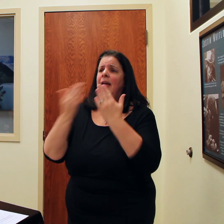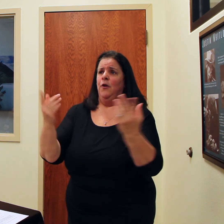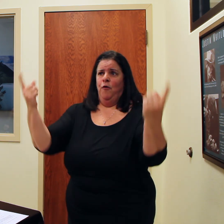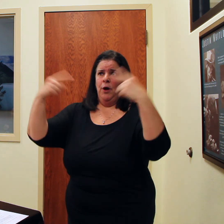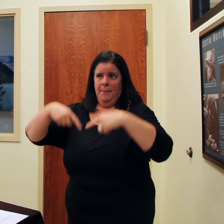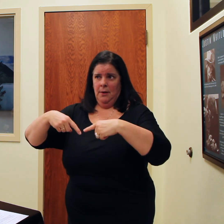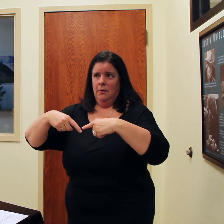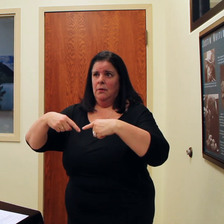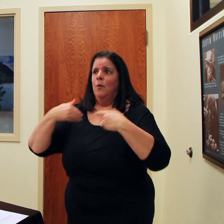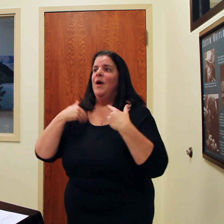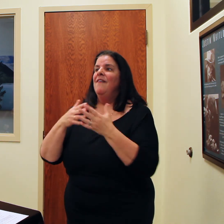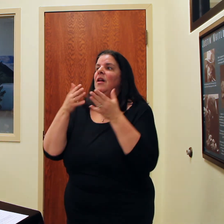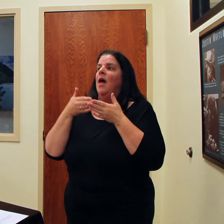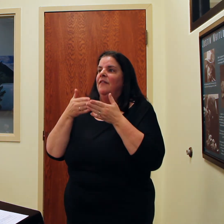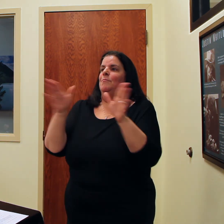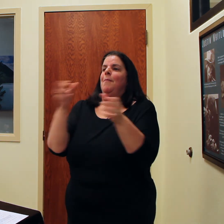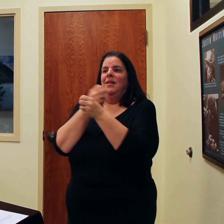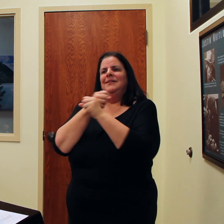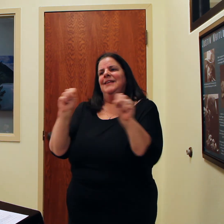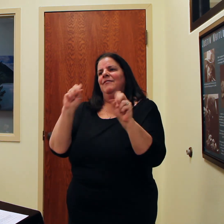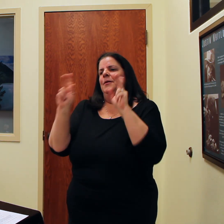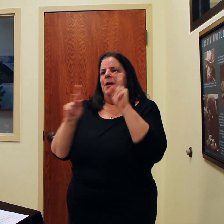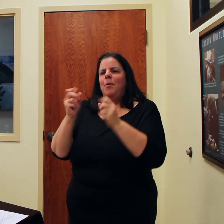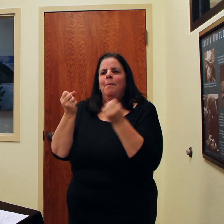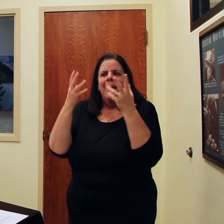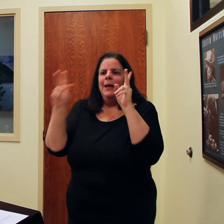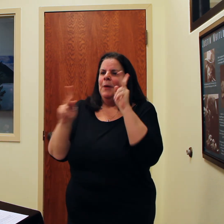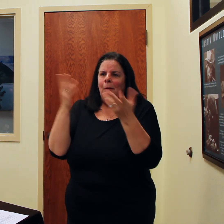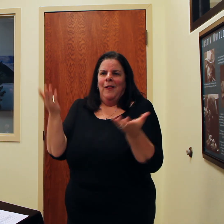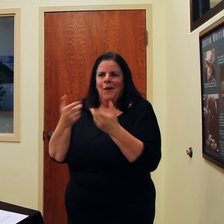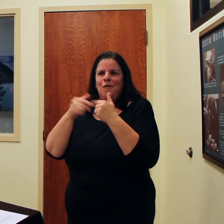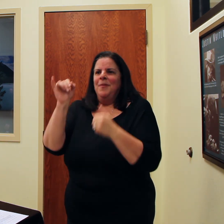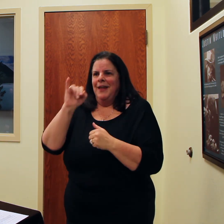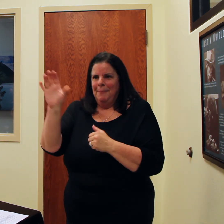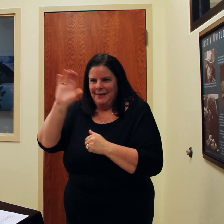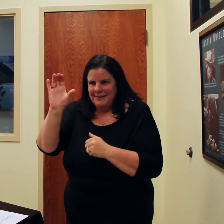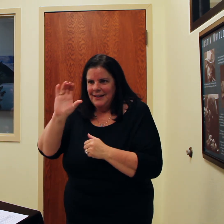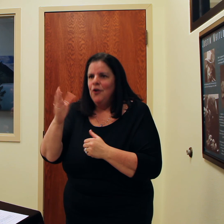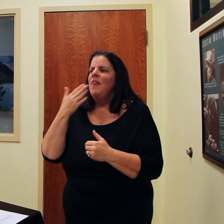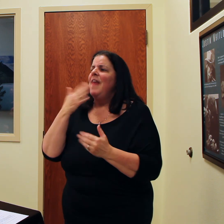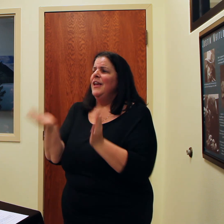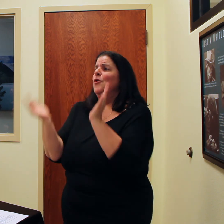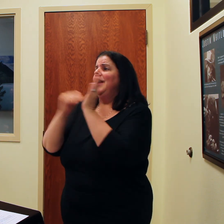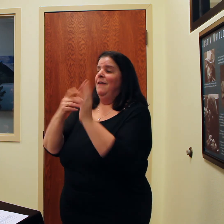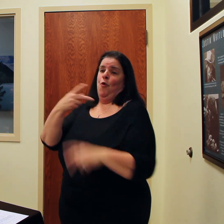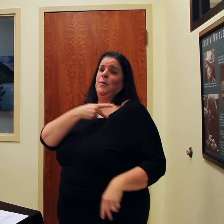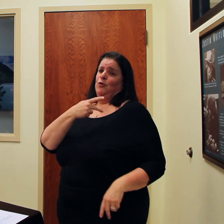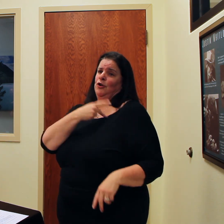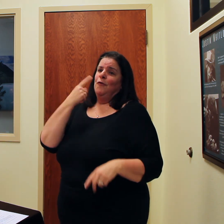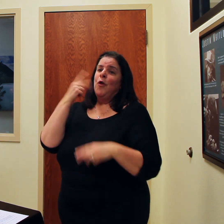We have a lot of public safety in the room, a lot of folks from The Independence Center. Thank you again, Patricia, for the use of your facility.